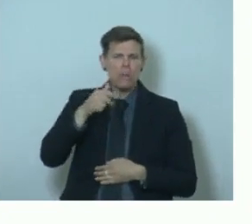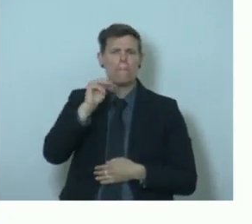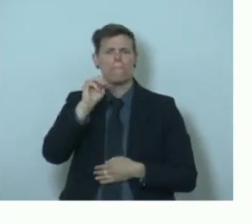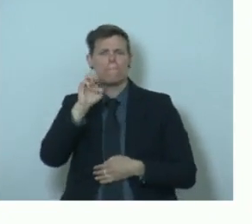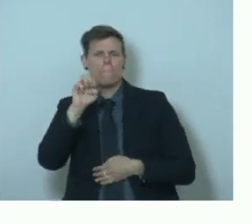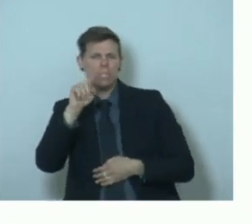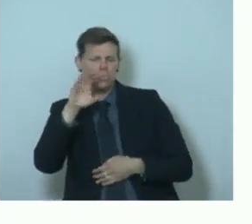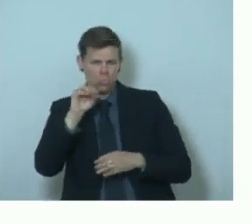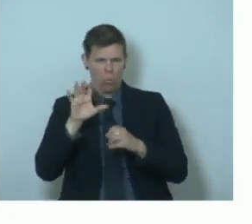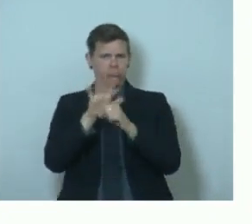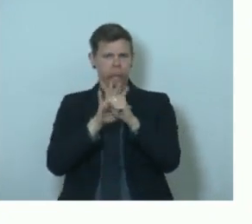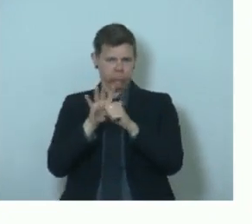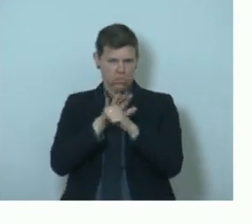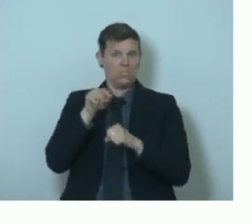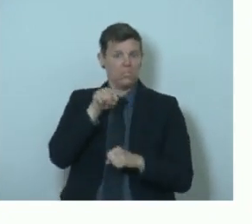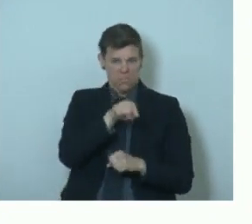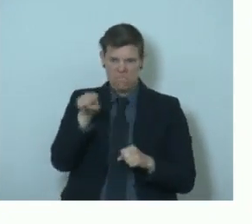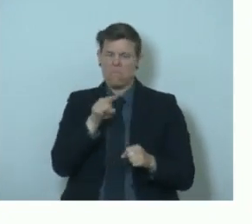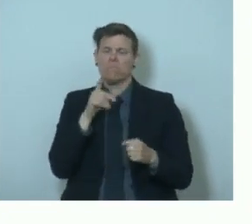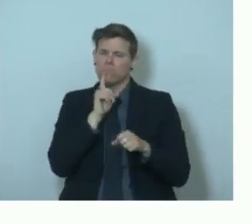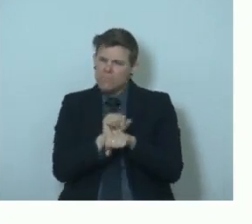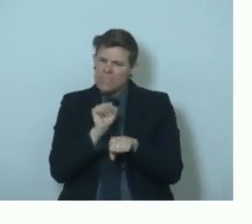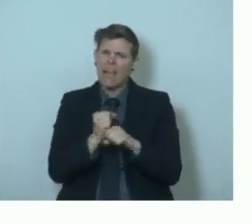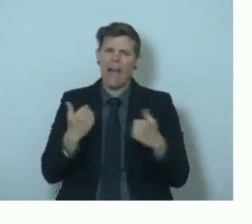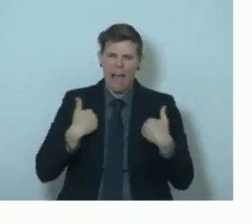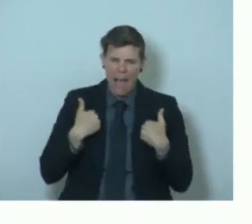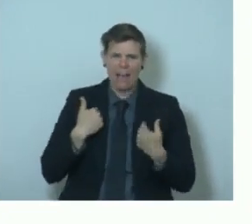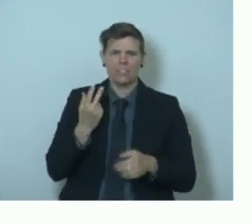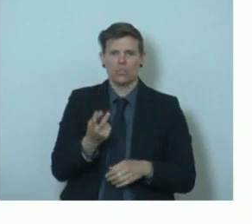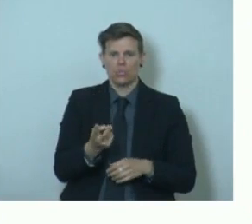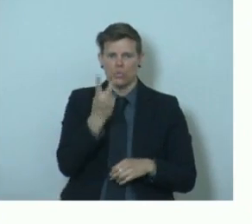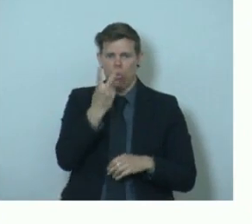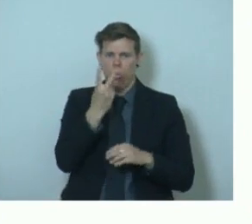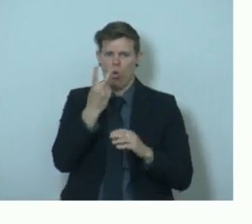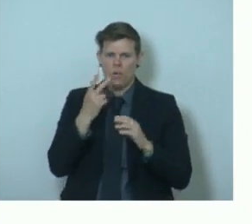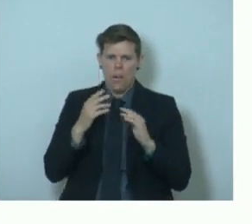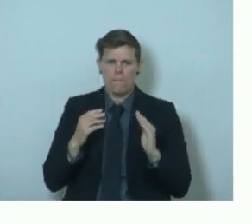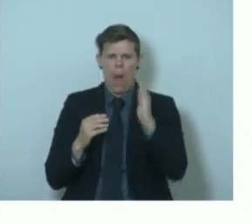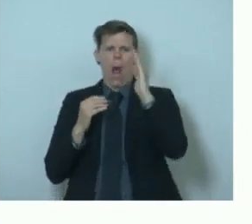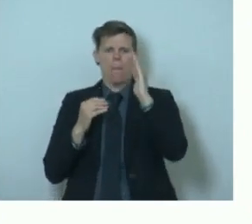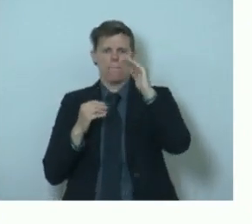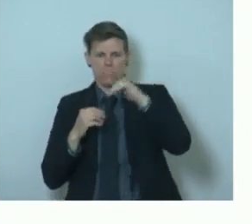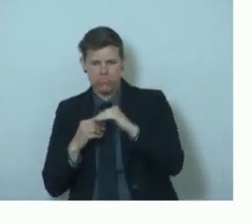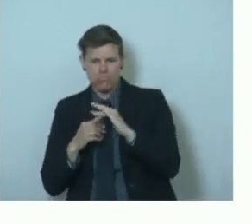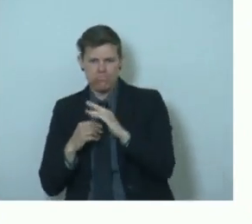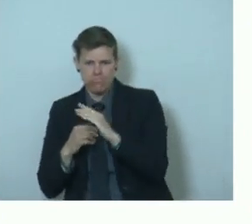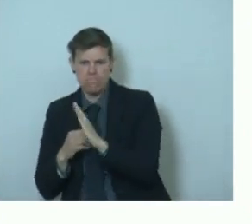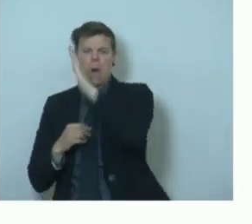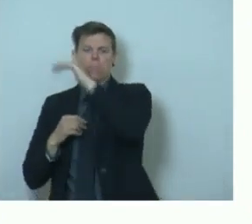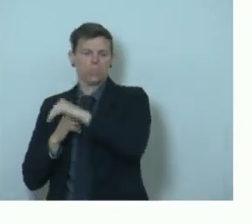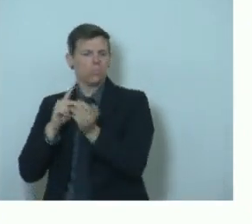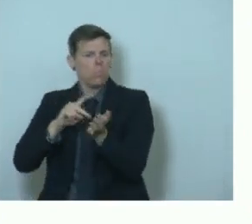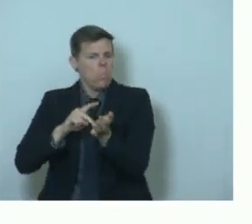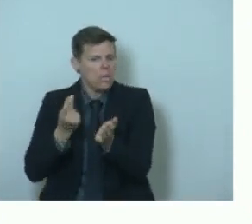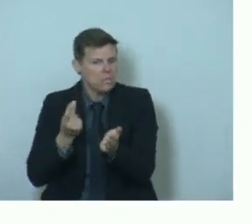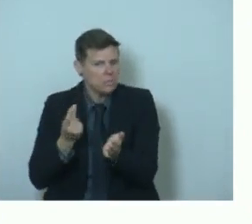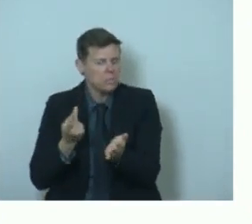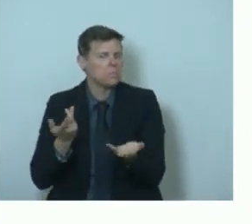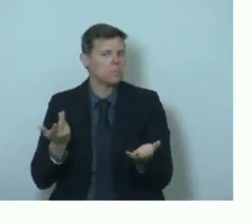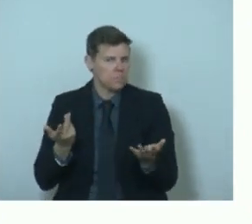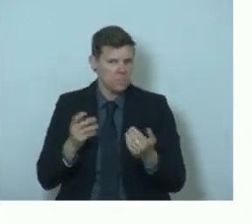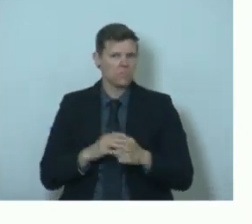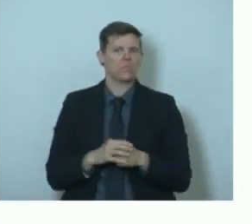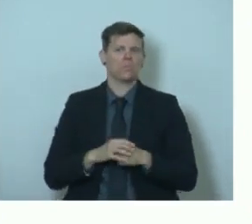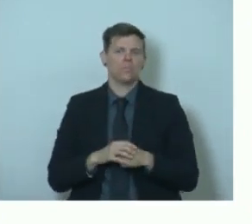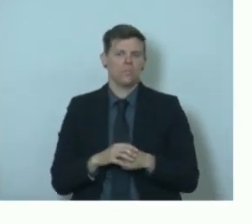THE NEXT LINE, THE GREEN LINE IS THE METRO REGION.